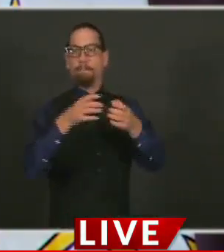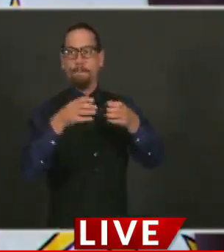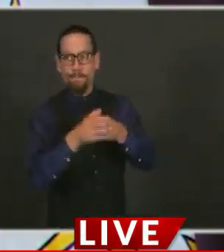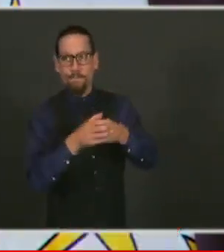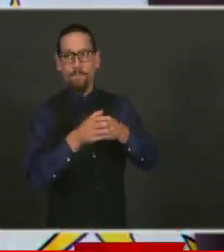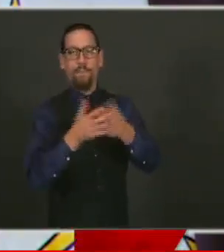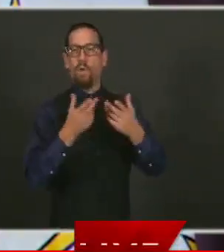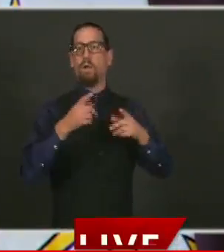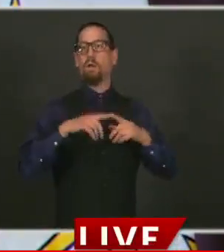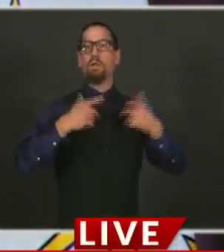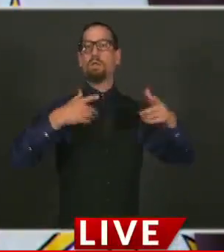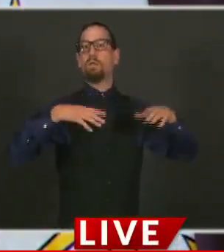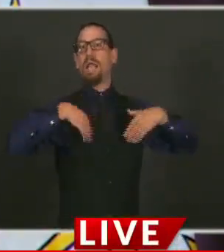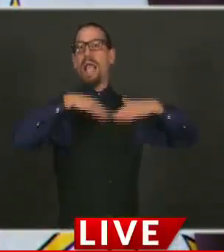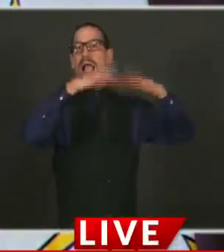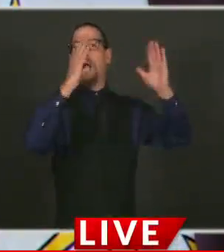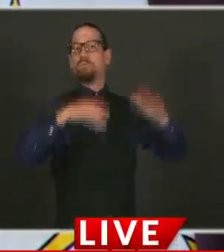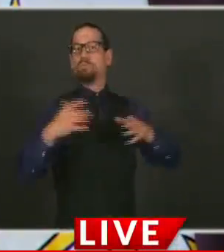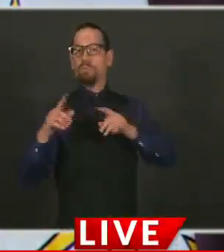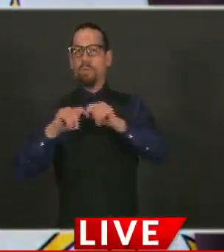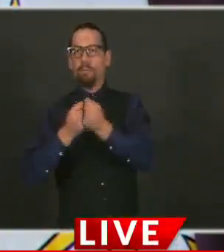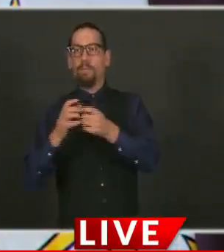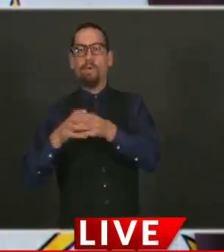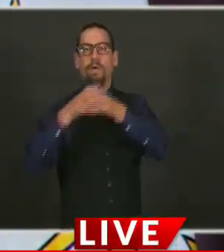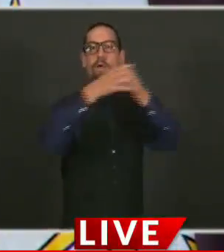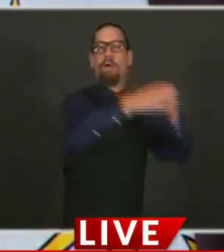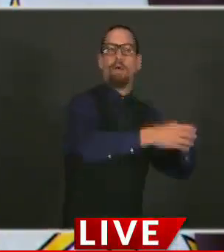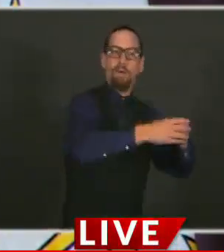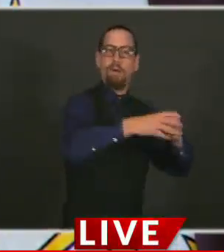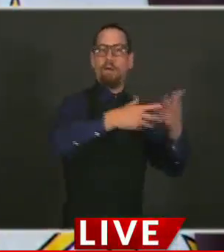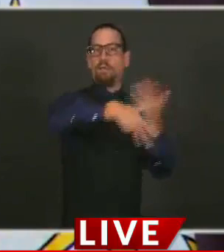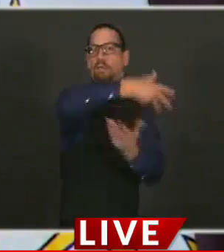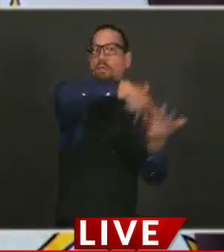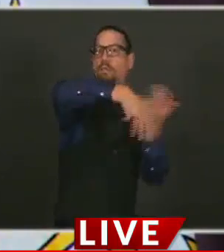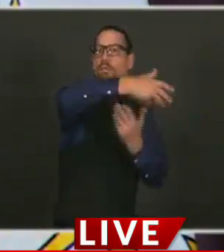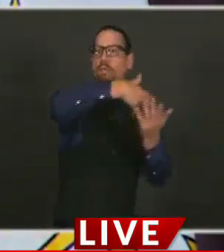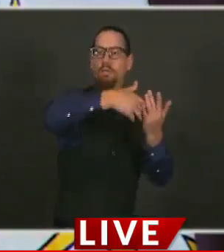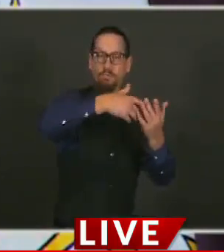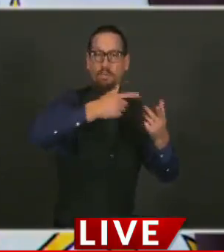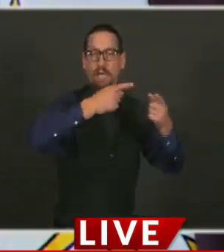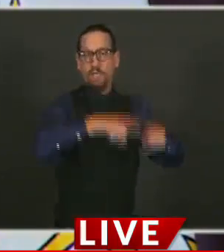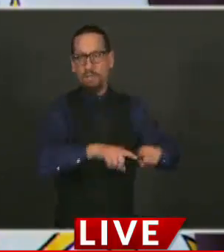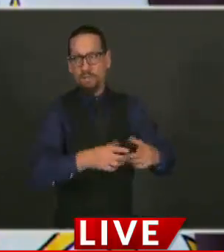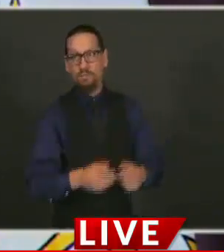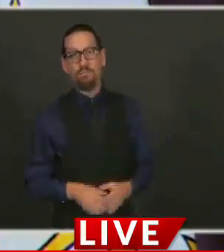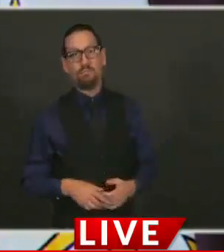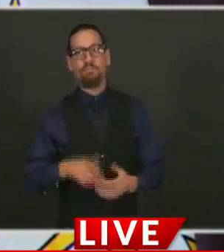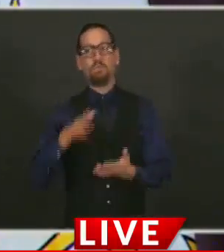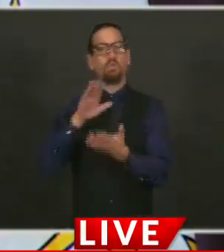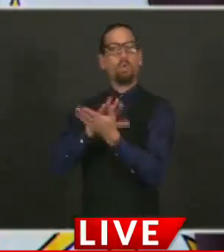EITHER ON THE SAME TEAM AS SOMEONE, WITHIN THEIR OWN HOUSEHOLD, OR HAVING ATTENDED